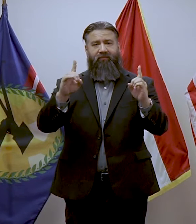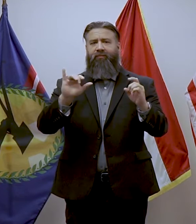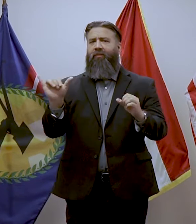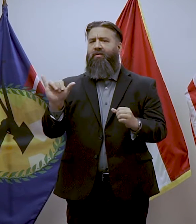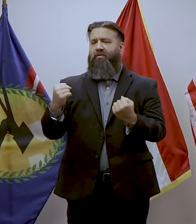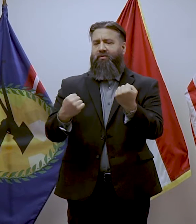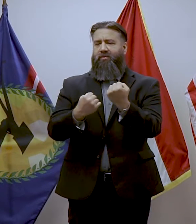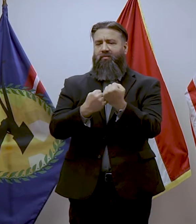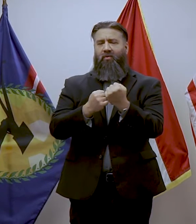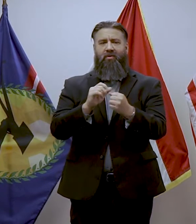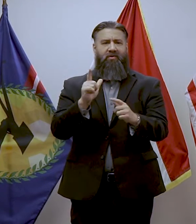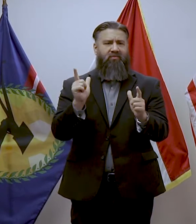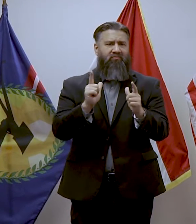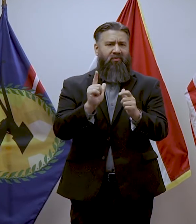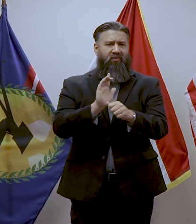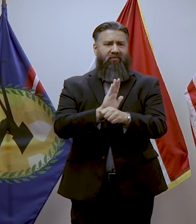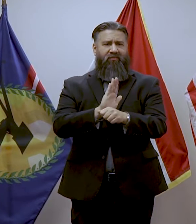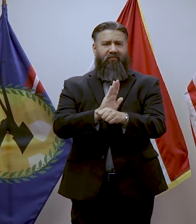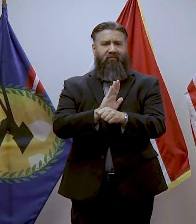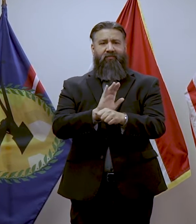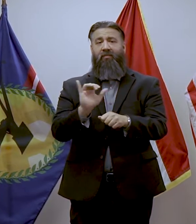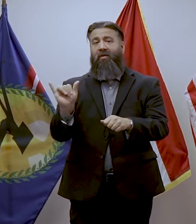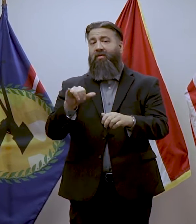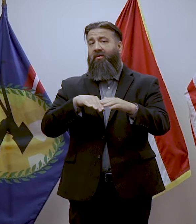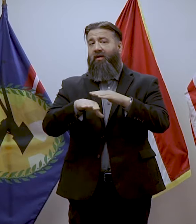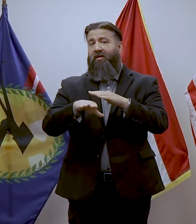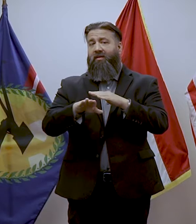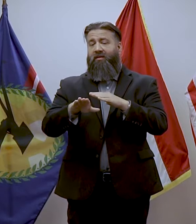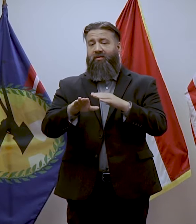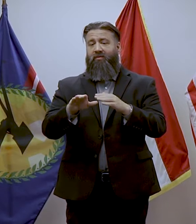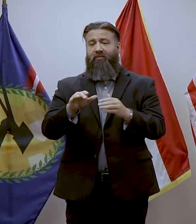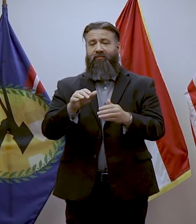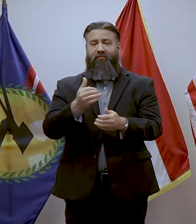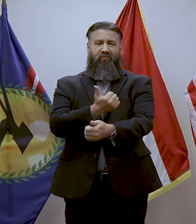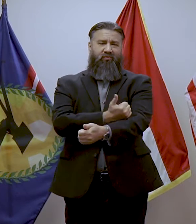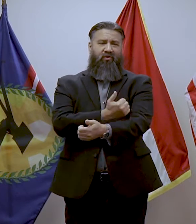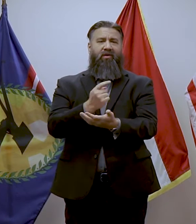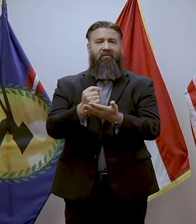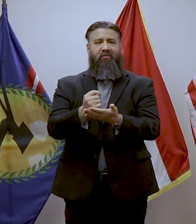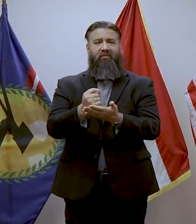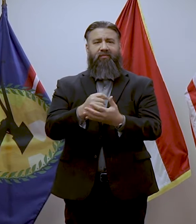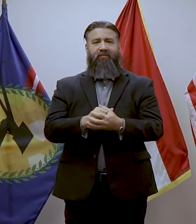and access to substance abuse treatment. The County Council will meet at 4 p.m.